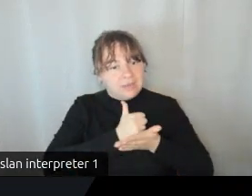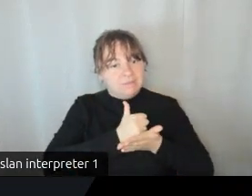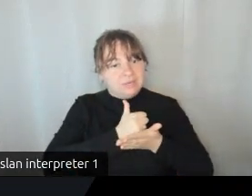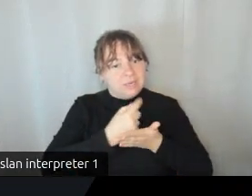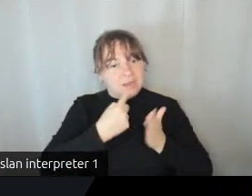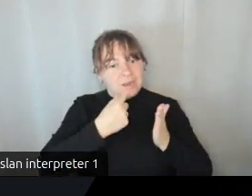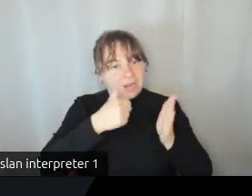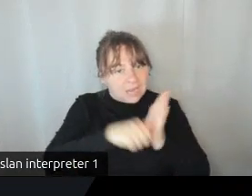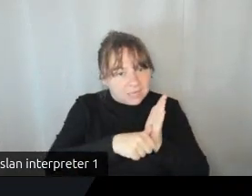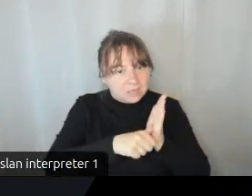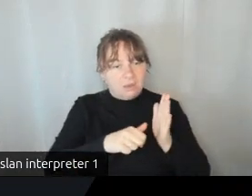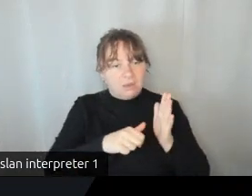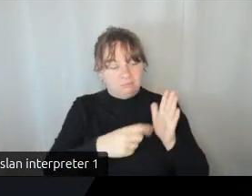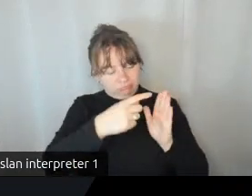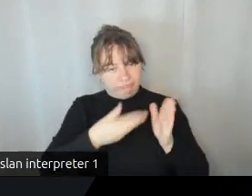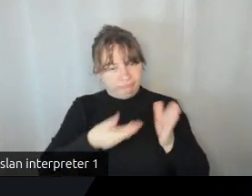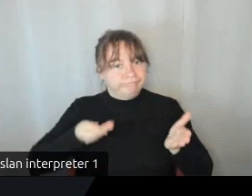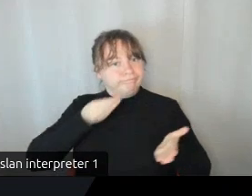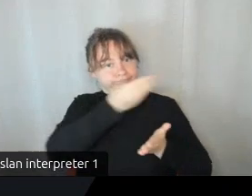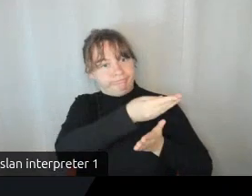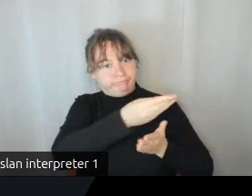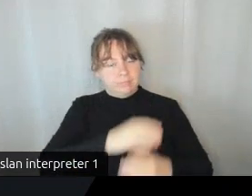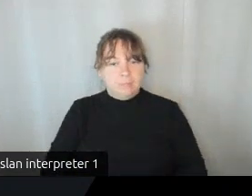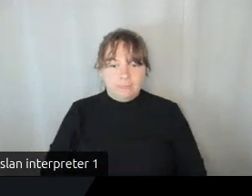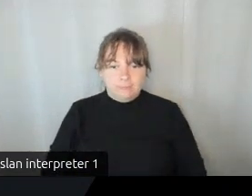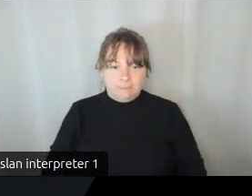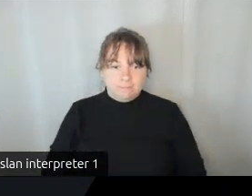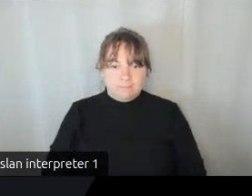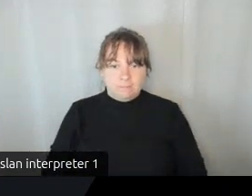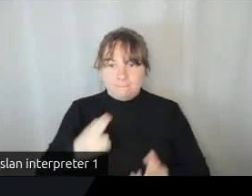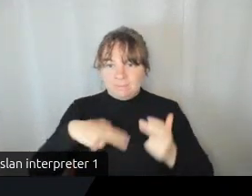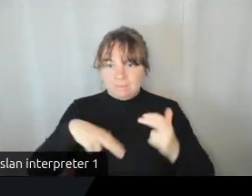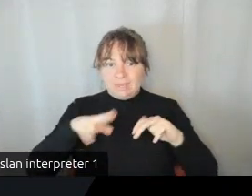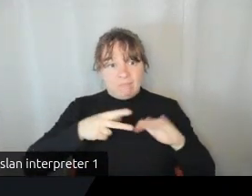it is the aggrieved or the respondent that files an application to vary, either person can attend the